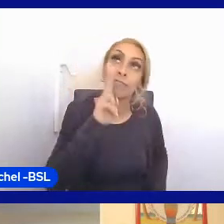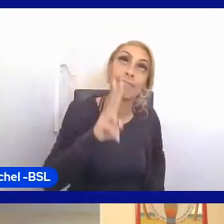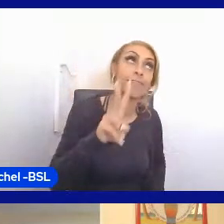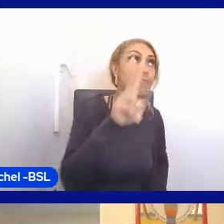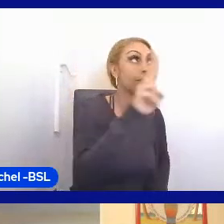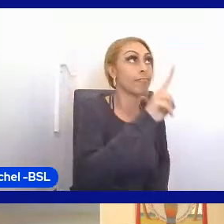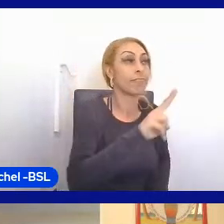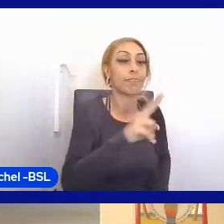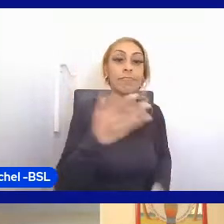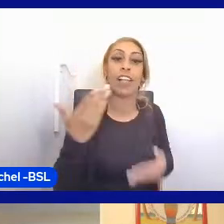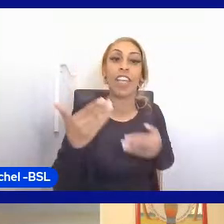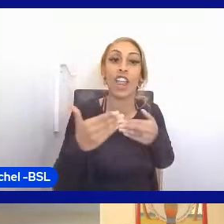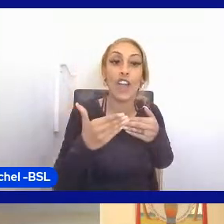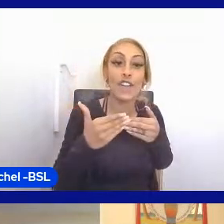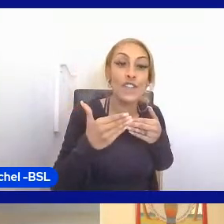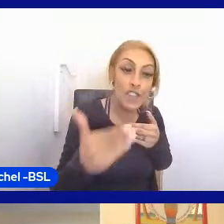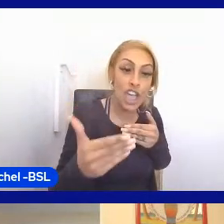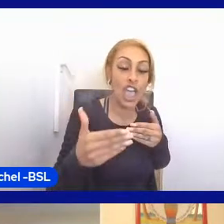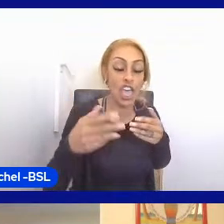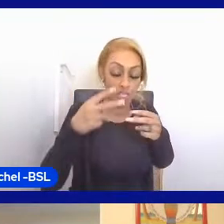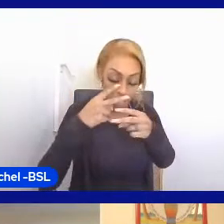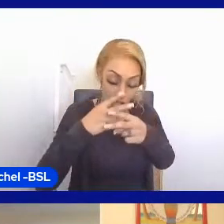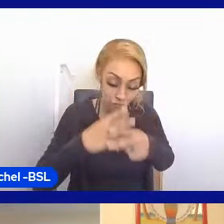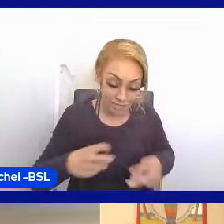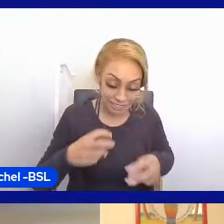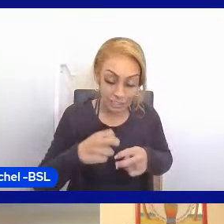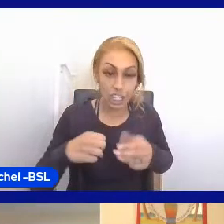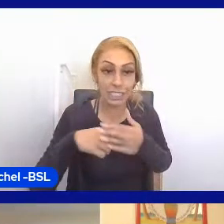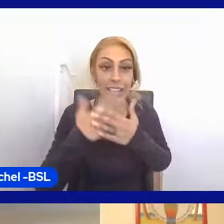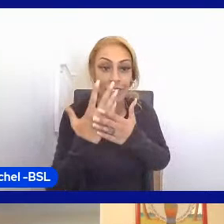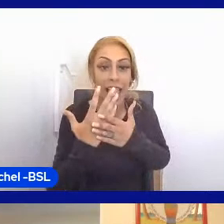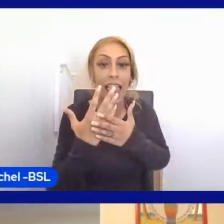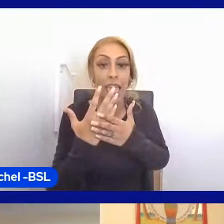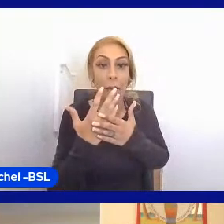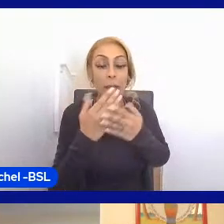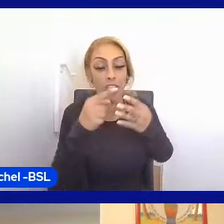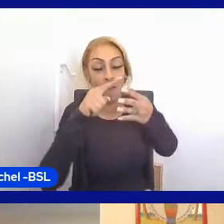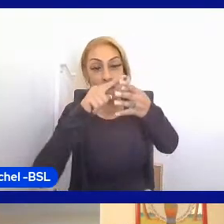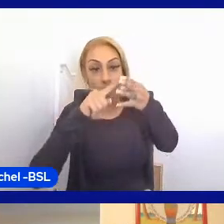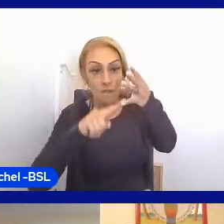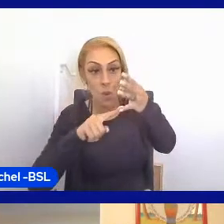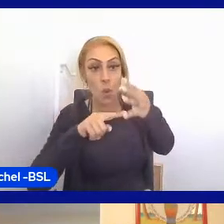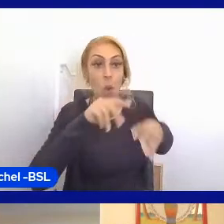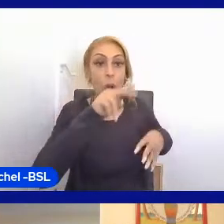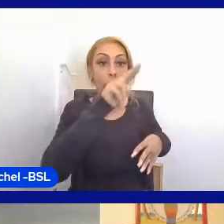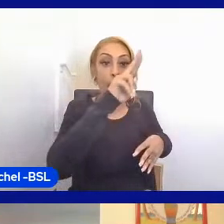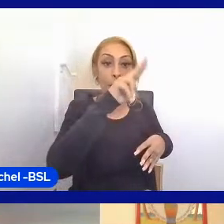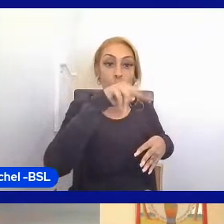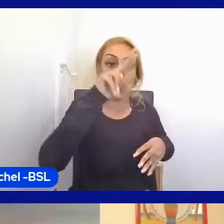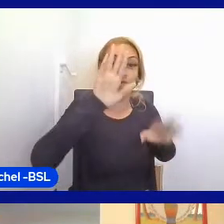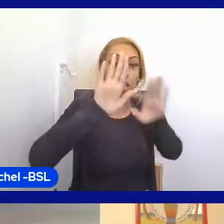Do further research antidevelopment on the remaining four euros to see what cultural elements and what parts of the